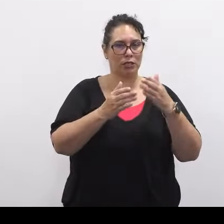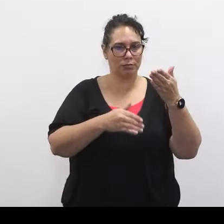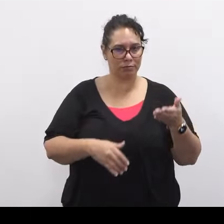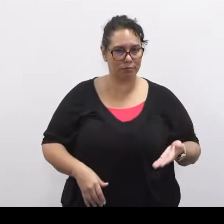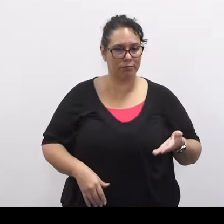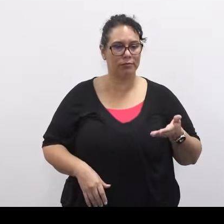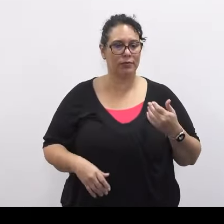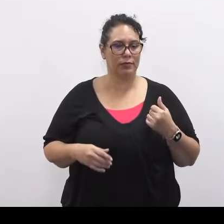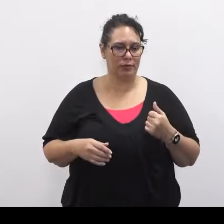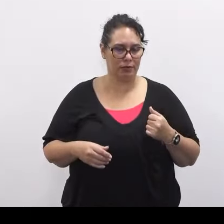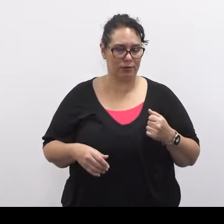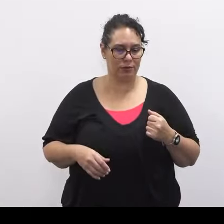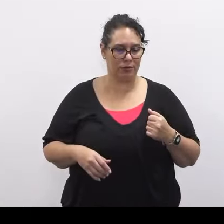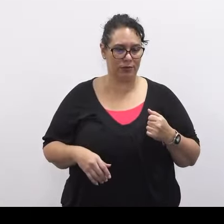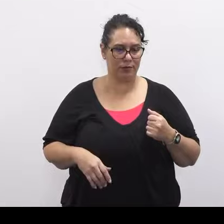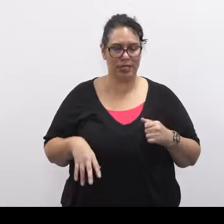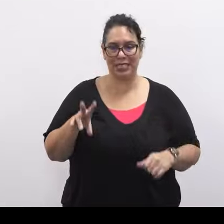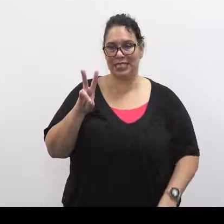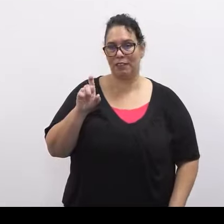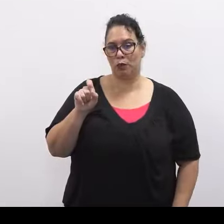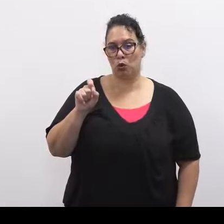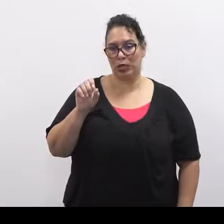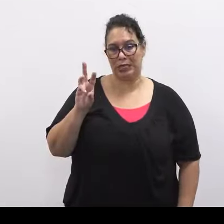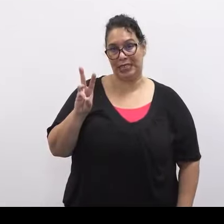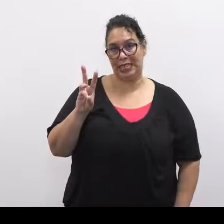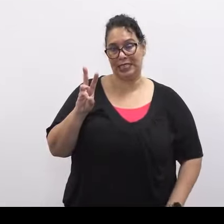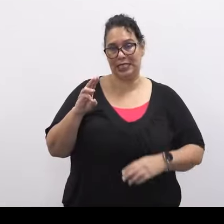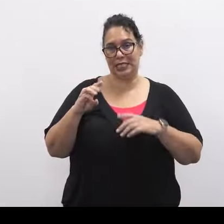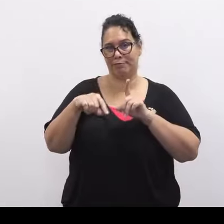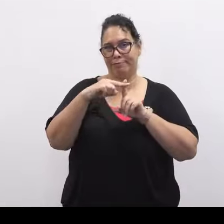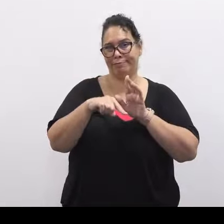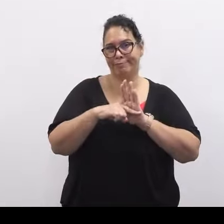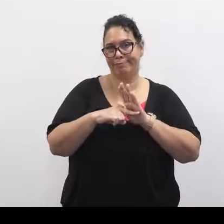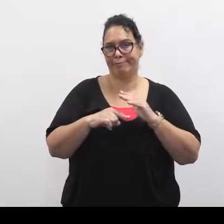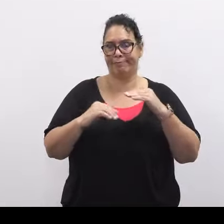Here we have a 7.6 variants again, within